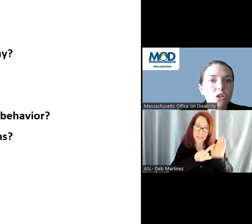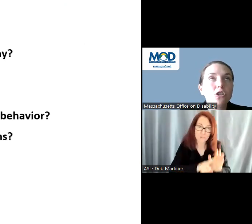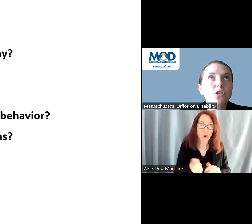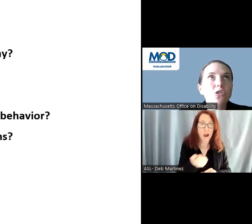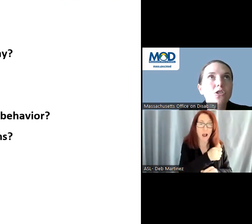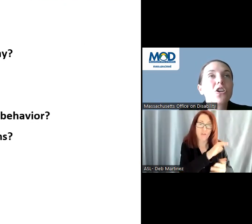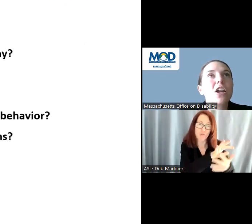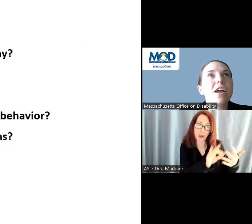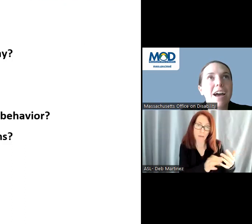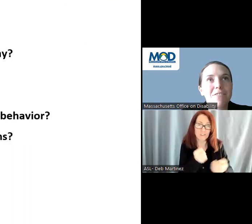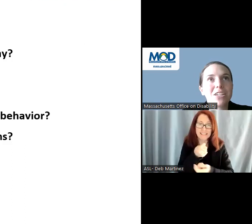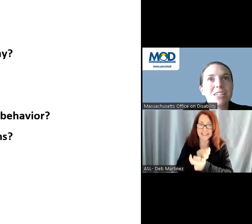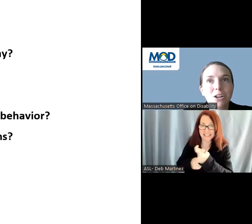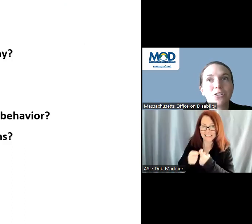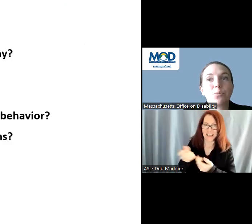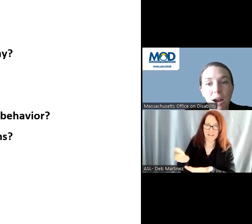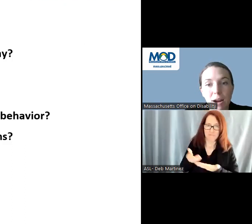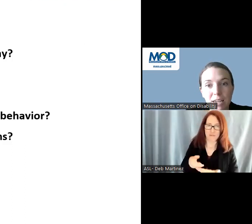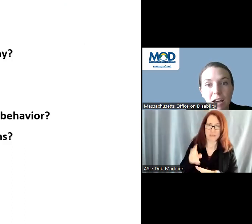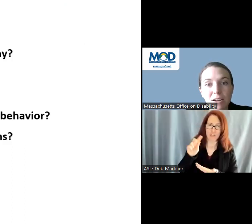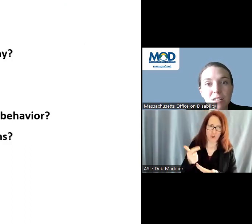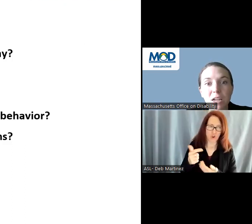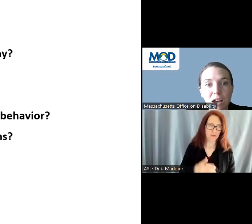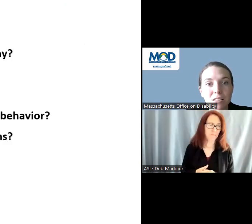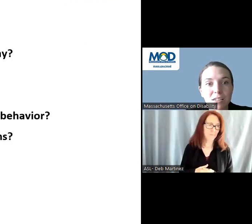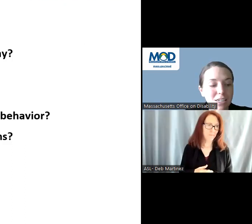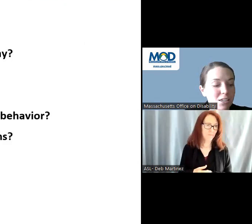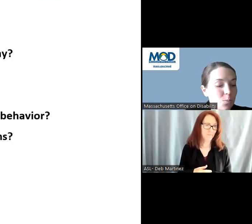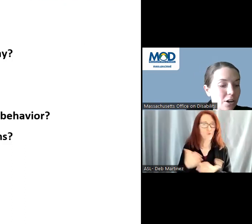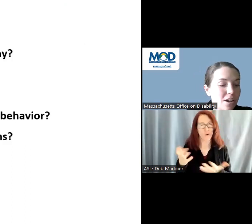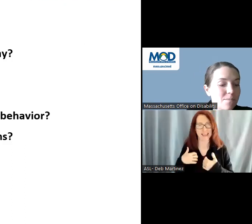You're gonna have to consider some practicalities because this is a pretty